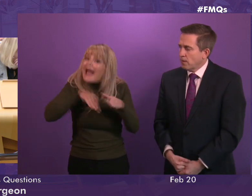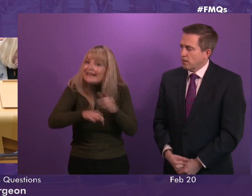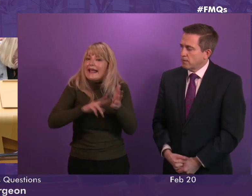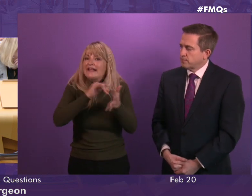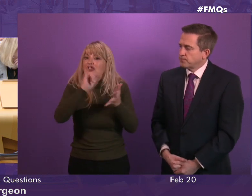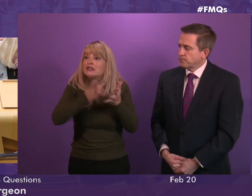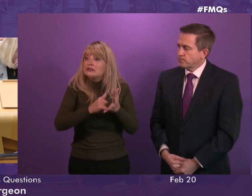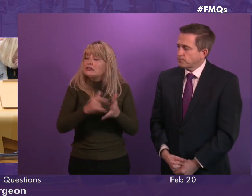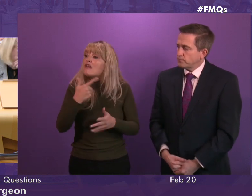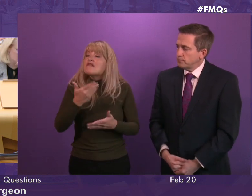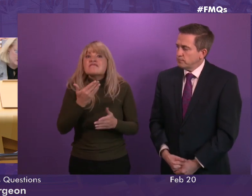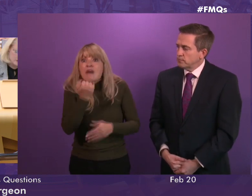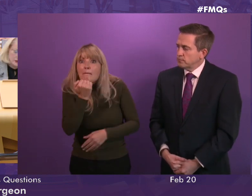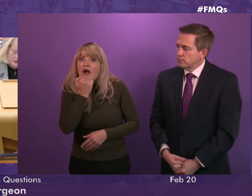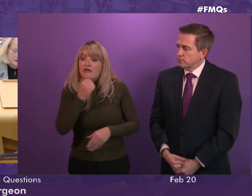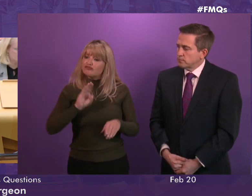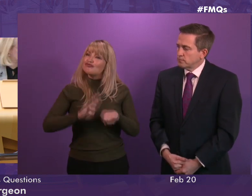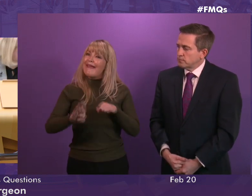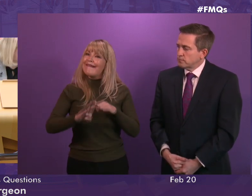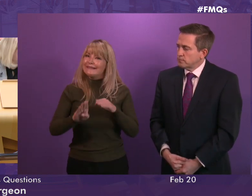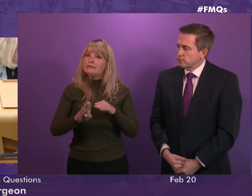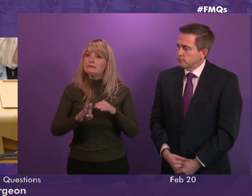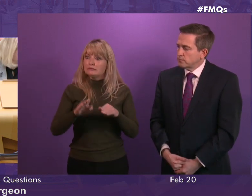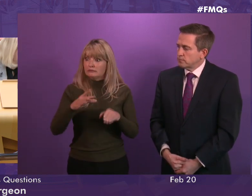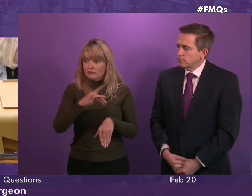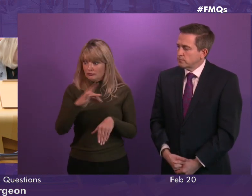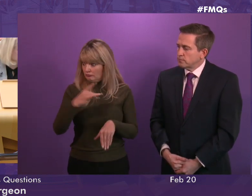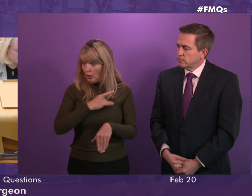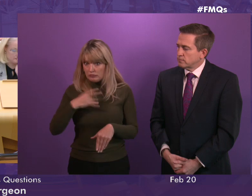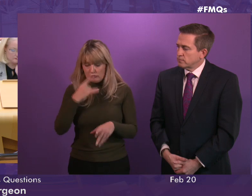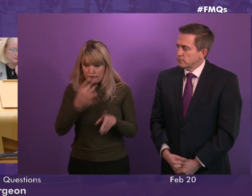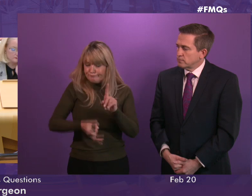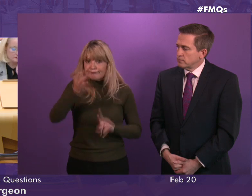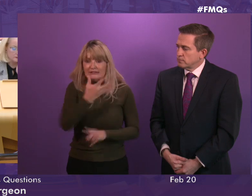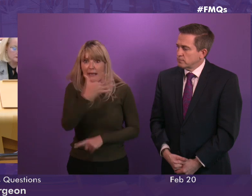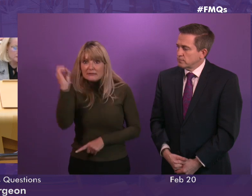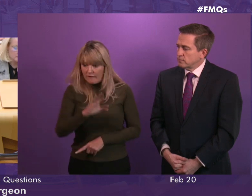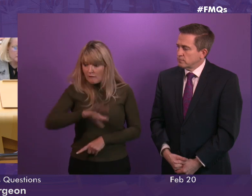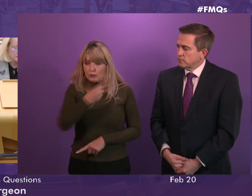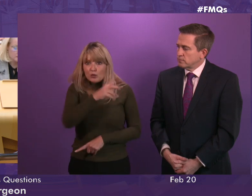has increased by more than 10 per cent since 2007. We have an increased number of GP training